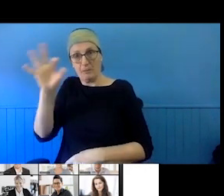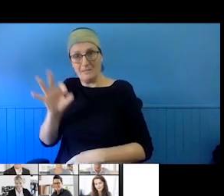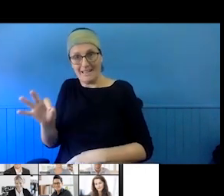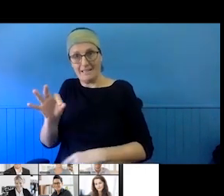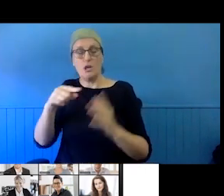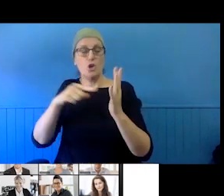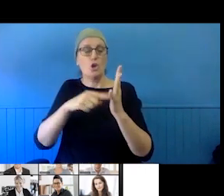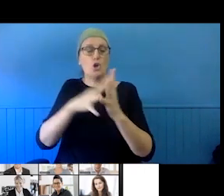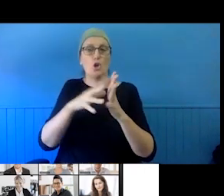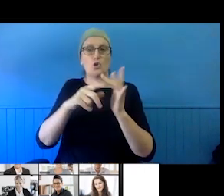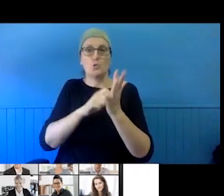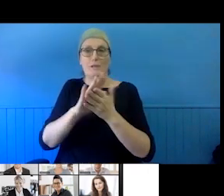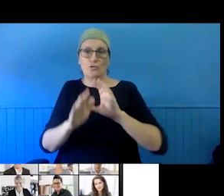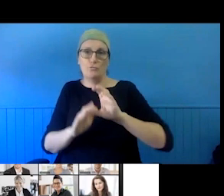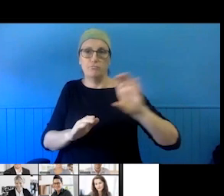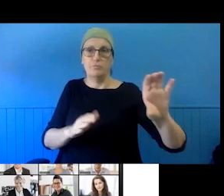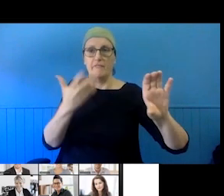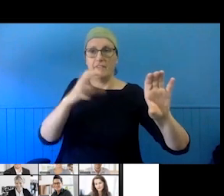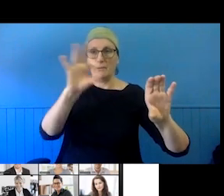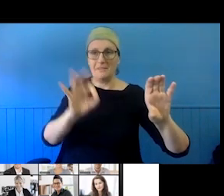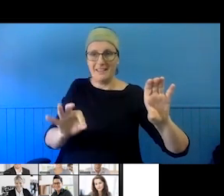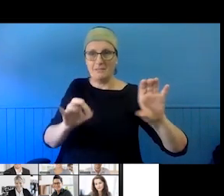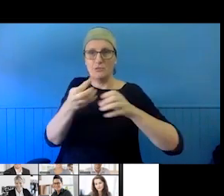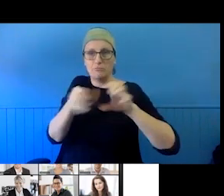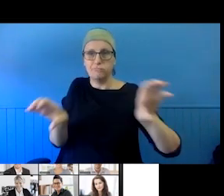$4.99 up to $25. Again, superfans might come in at $25 and that's